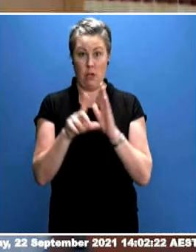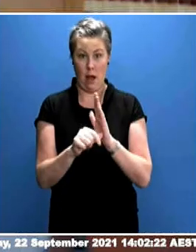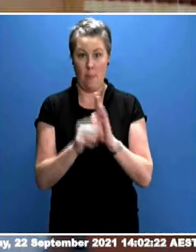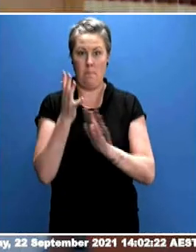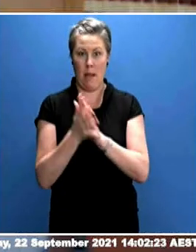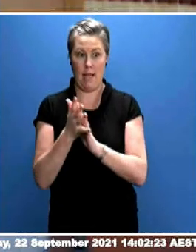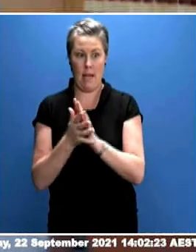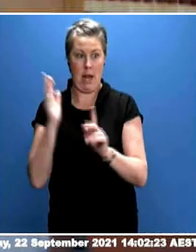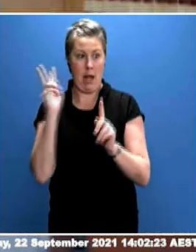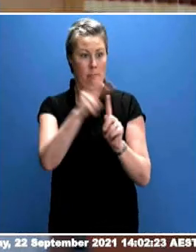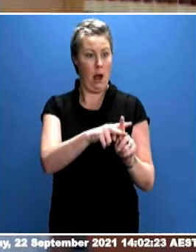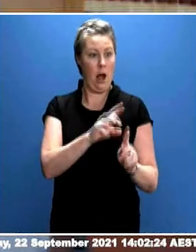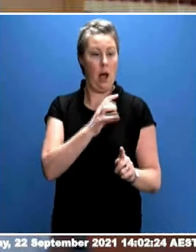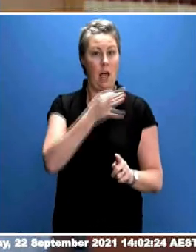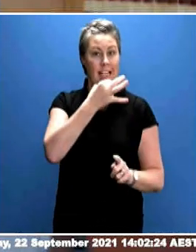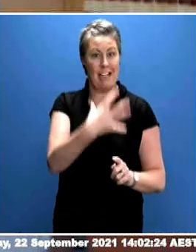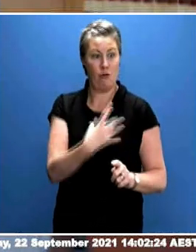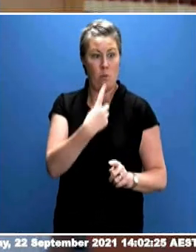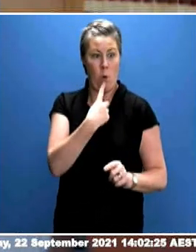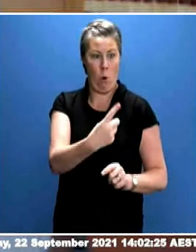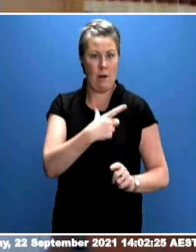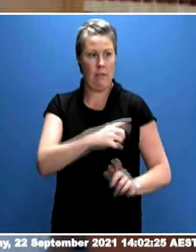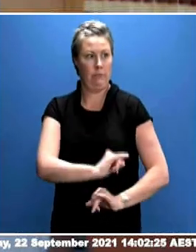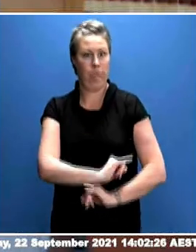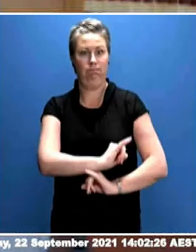for an interim order is made because some emergent situation has occurred,